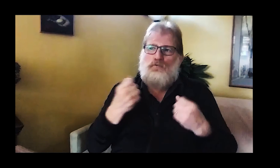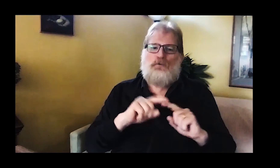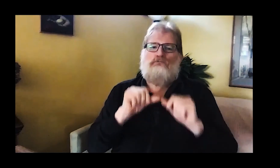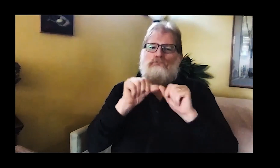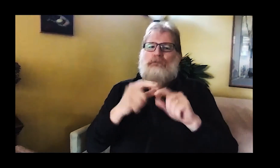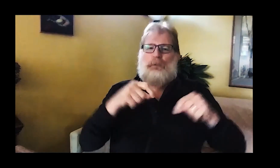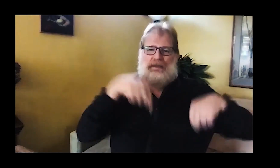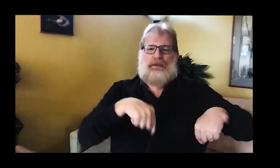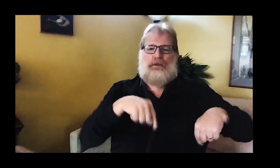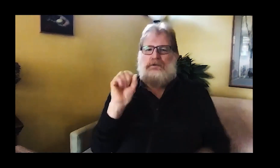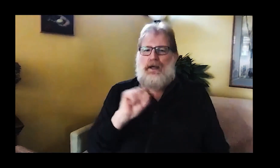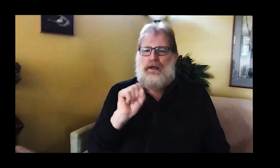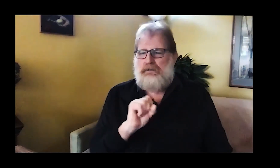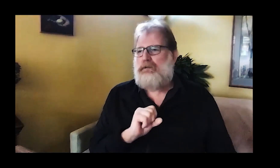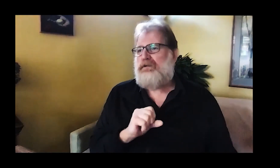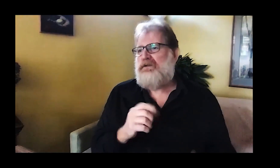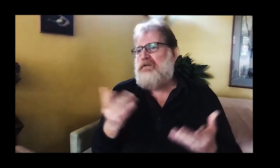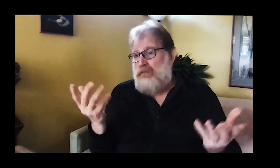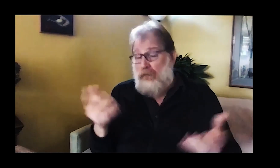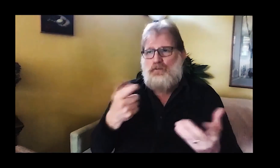but I wanted to continue to do my work here from Seattle